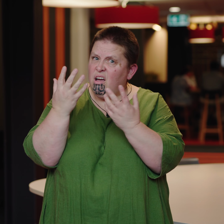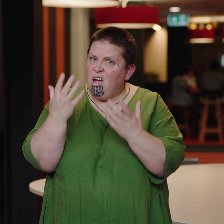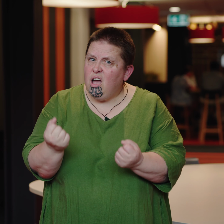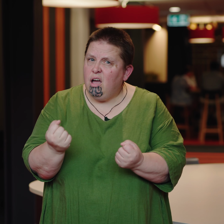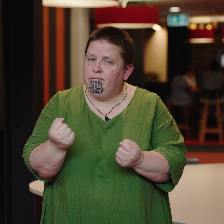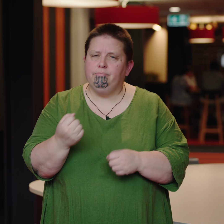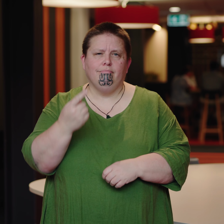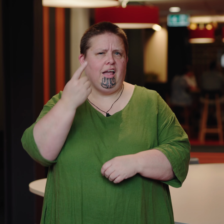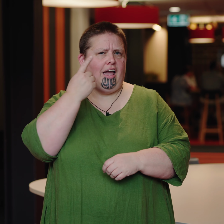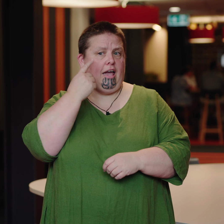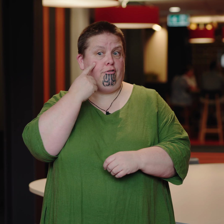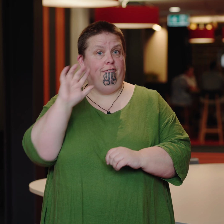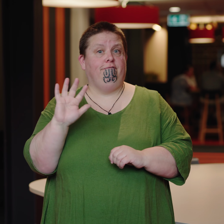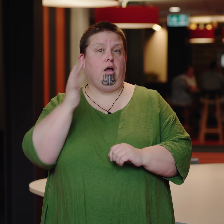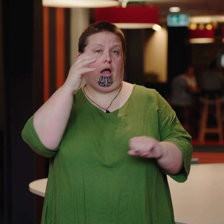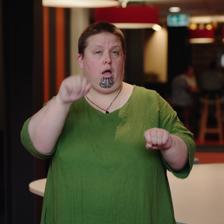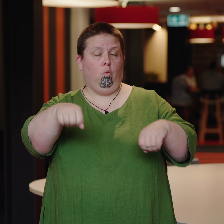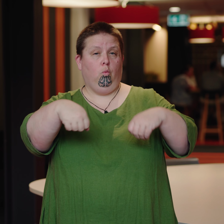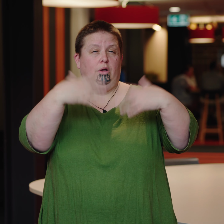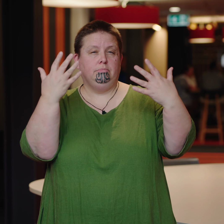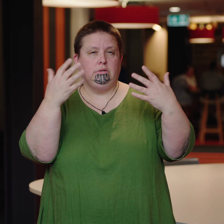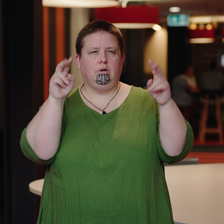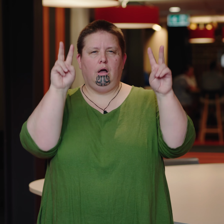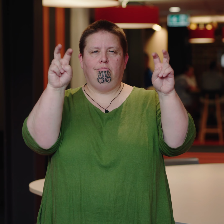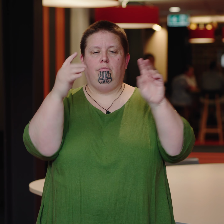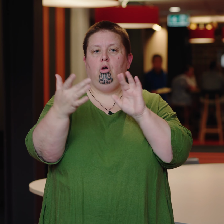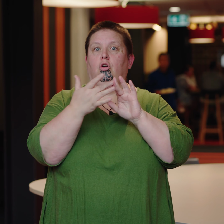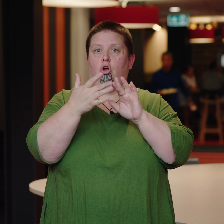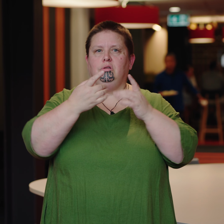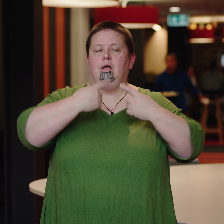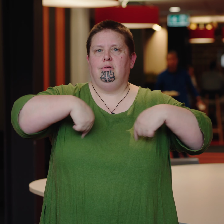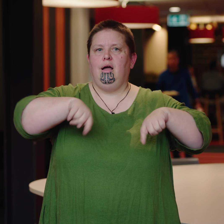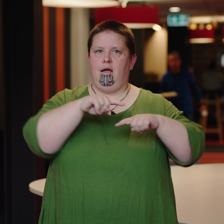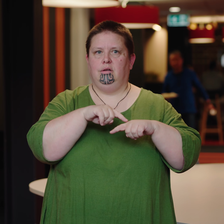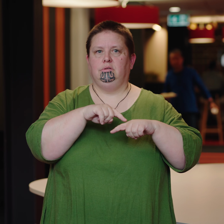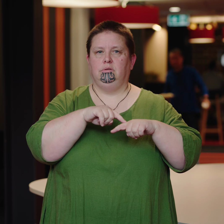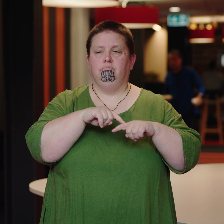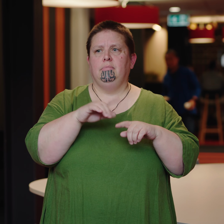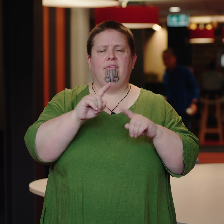If you have feedback for us, check out the contact ss section of our website for ways to get in touch.